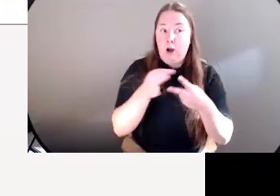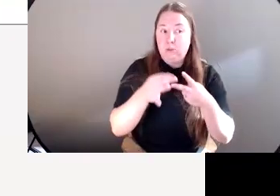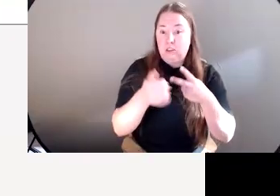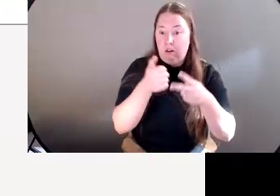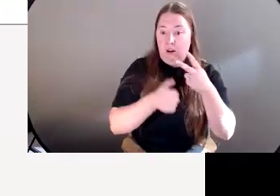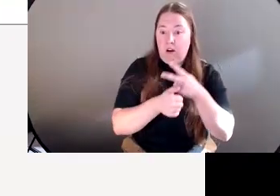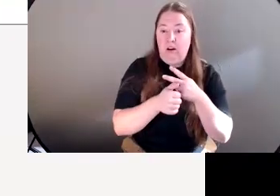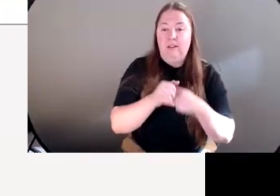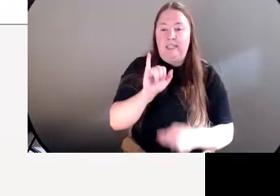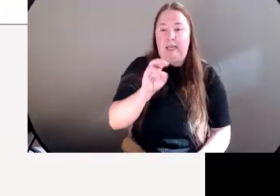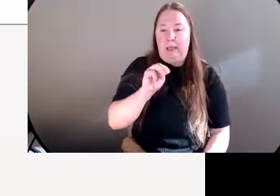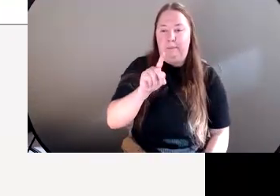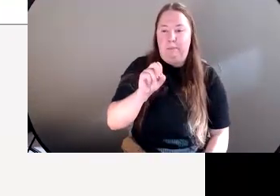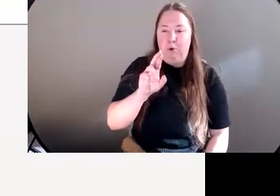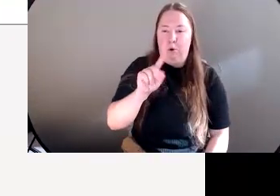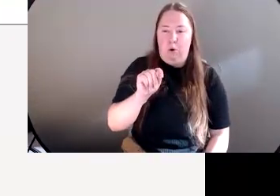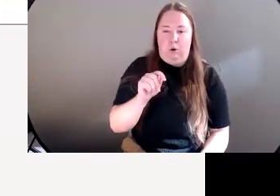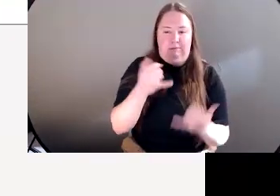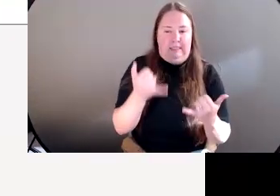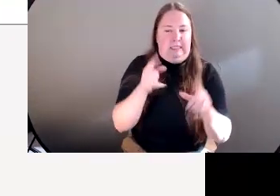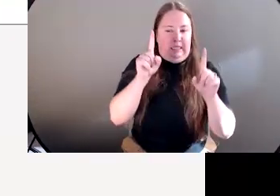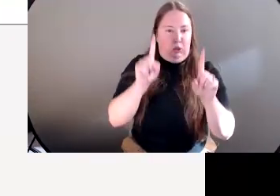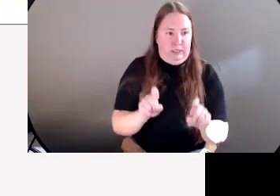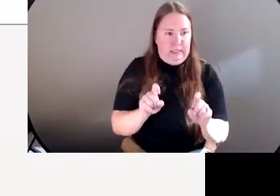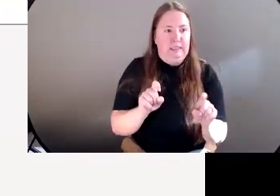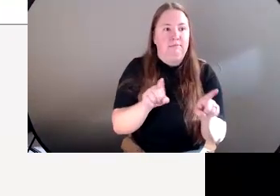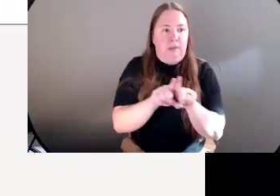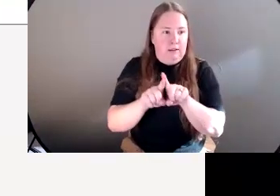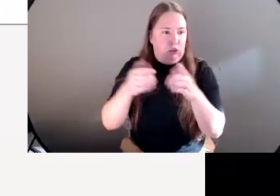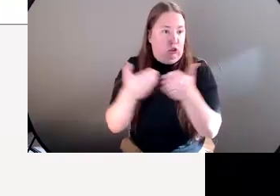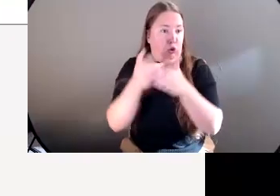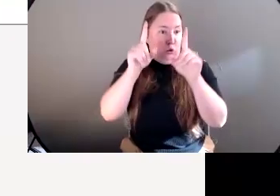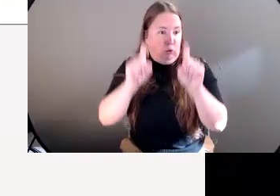existing quizzes as new quizzes is automatically checked.